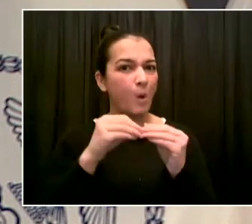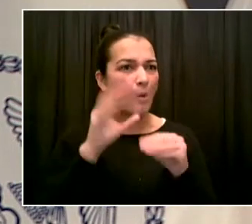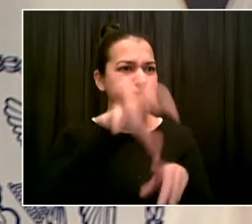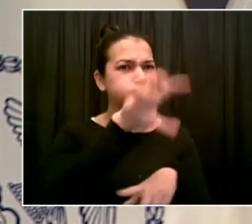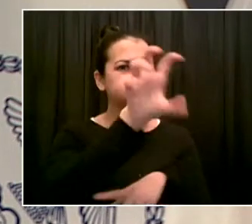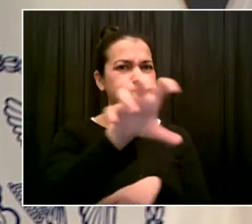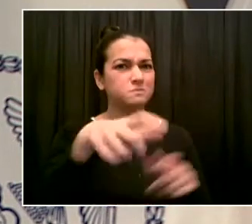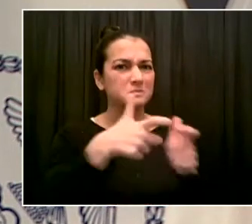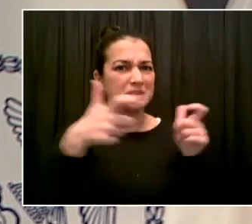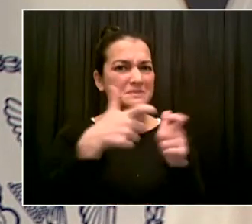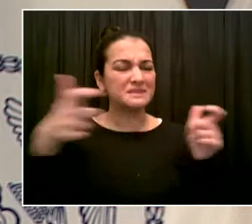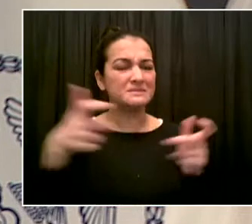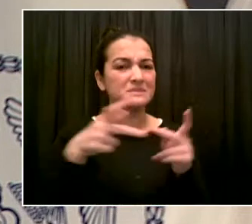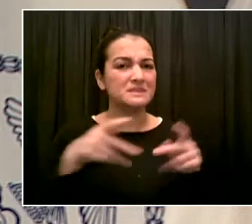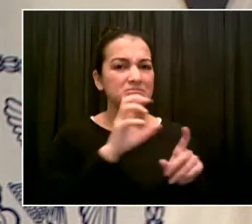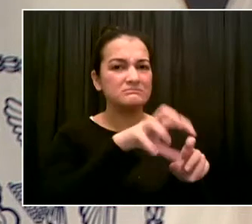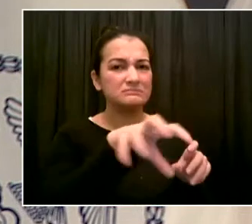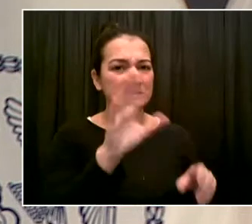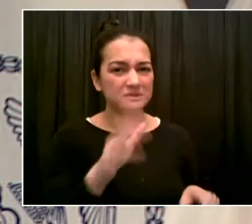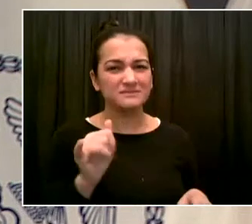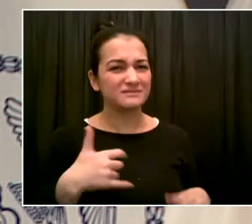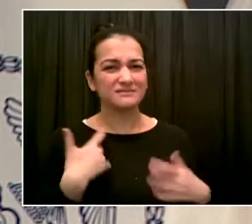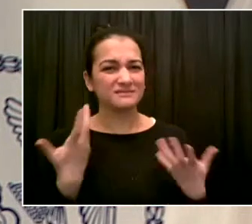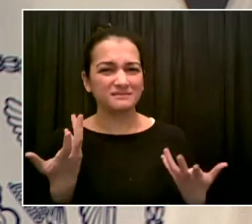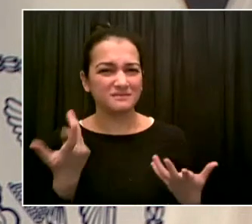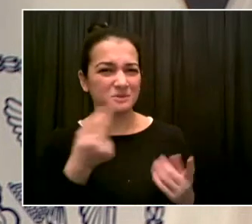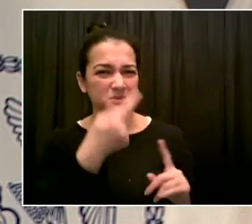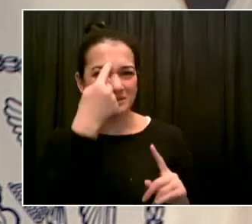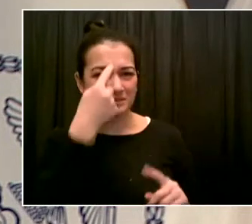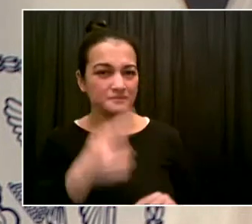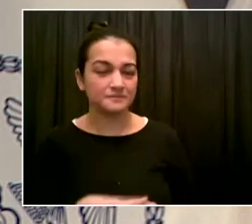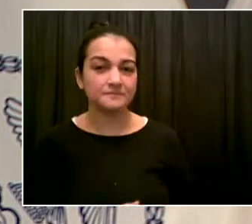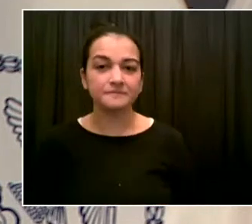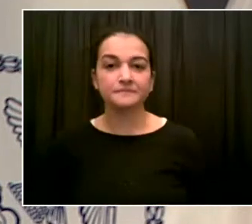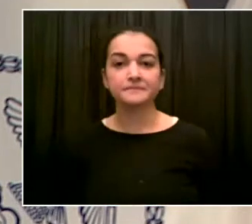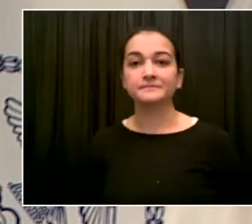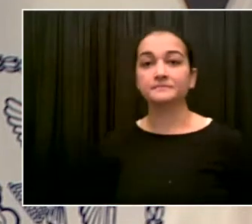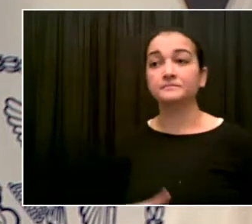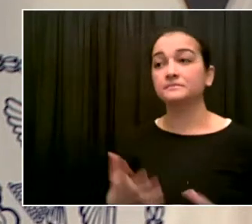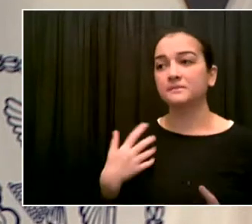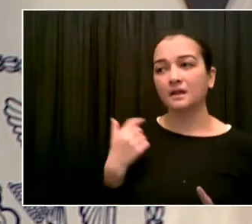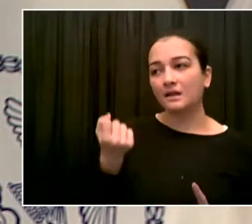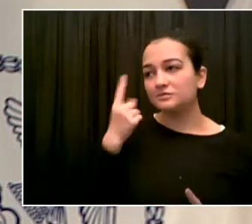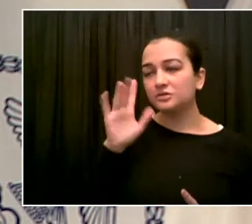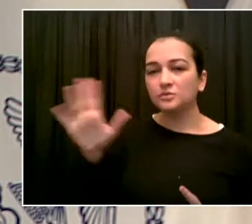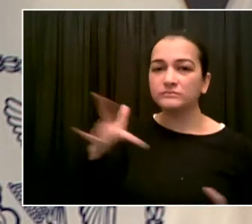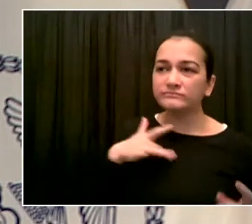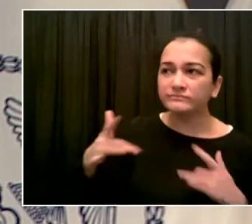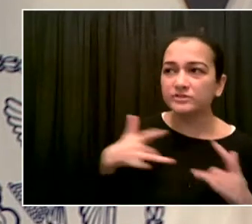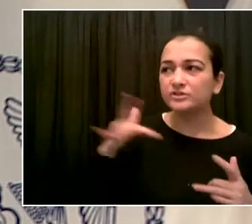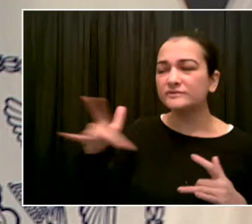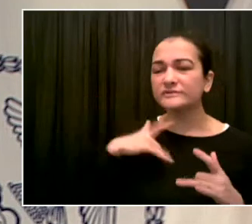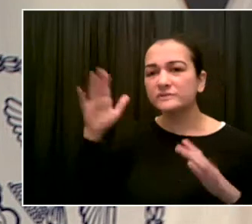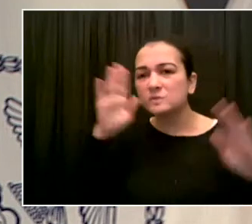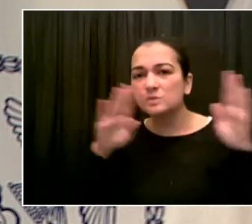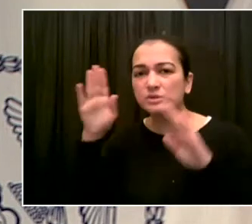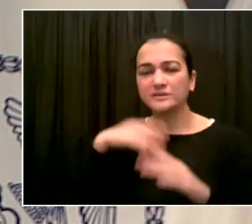YOURR EACTIONS TO OPPONENTS. MY RESPECT TO THOSE THAT HAD REAL CONCERNS